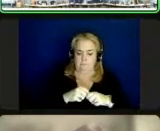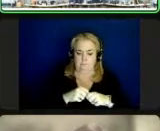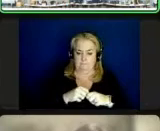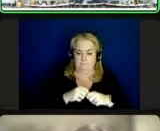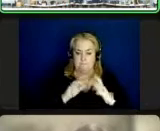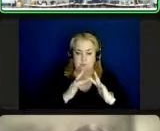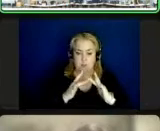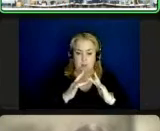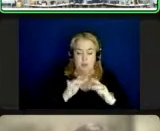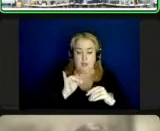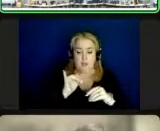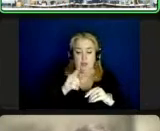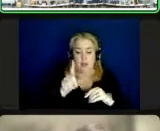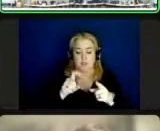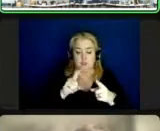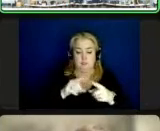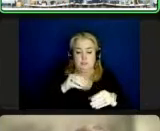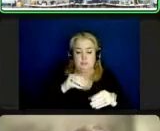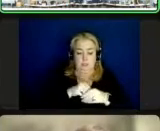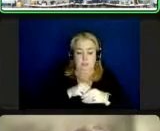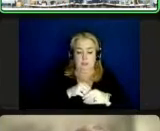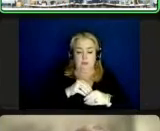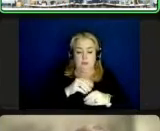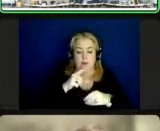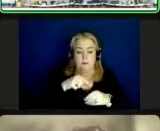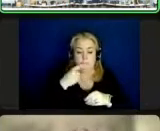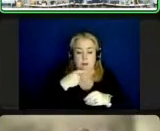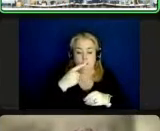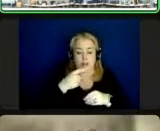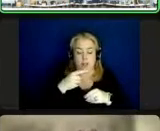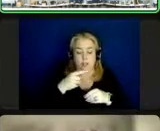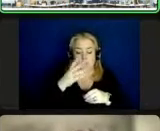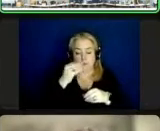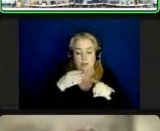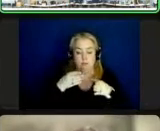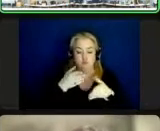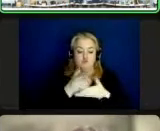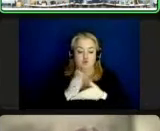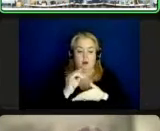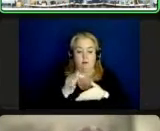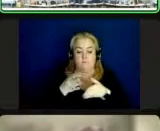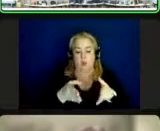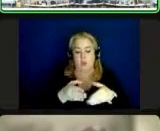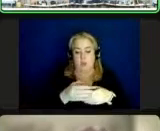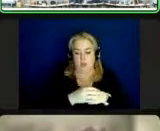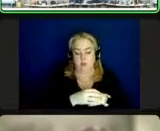YOU COMPLETELY SCREWED RIGHT